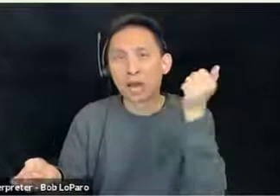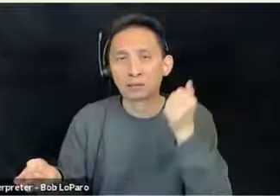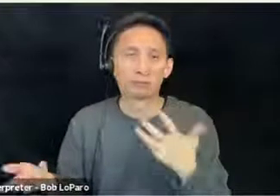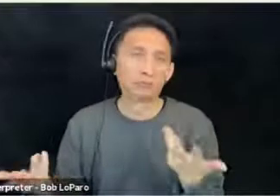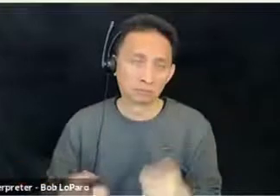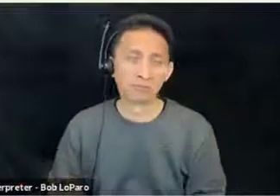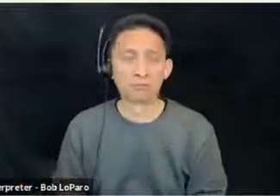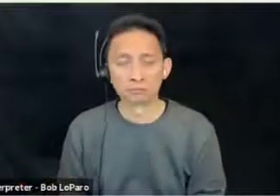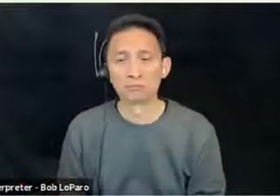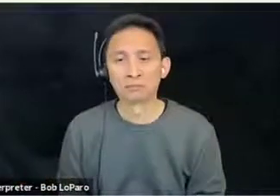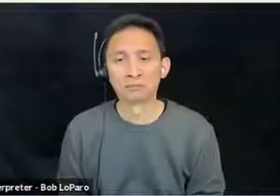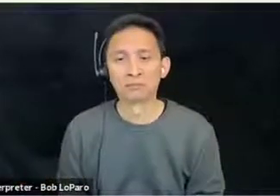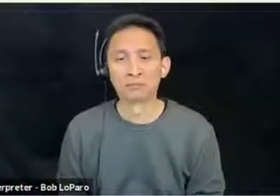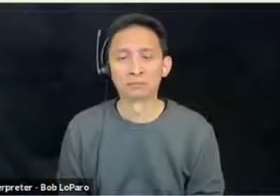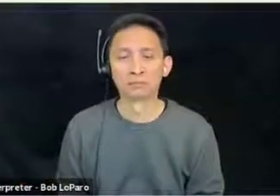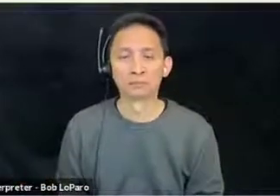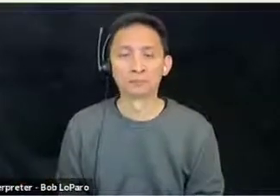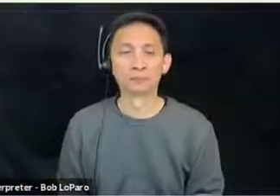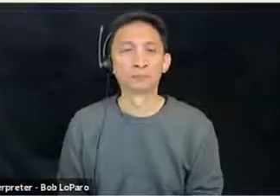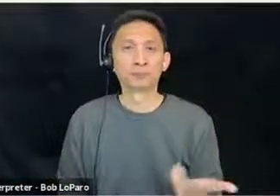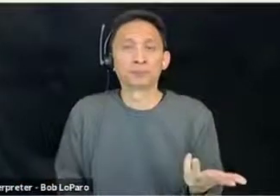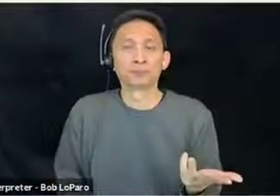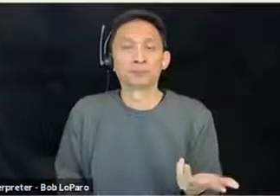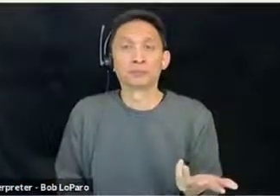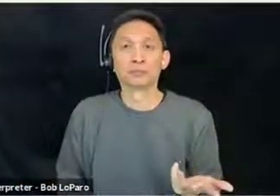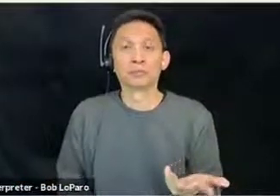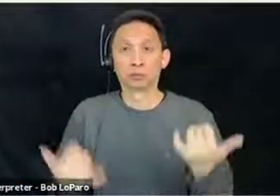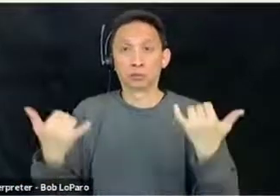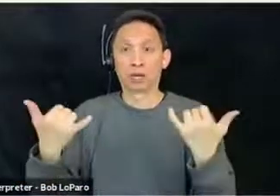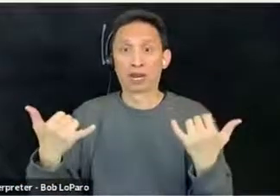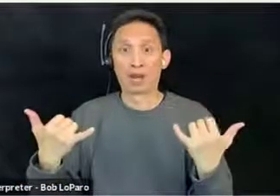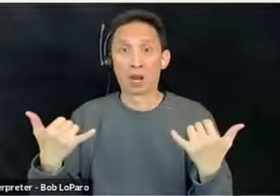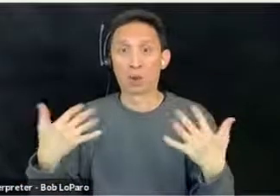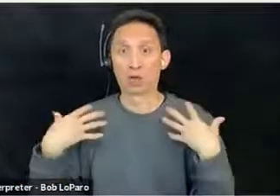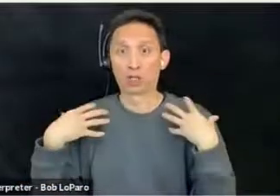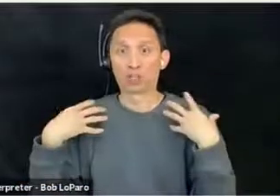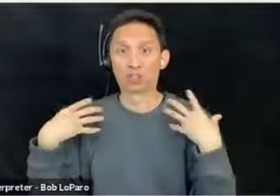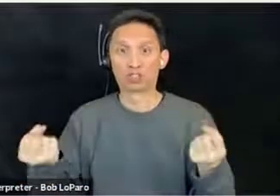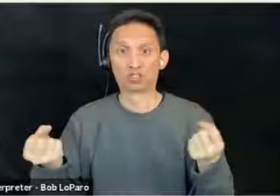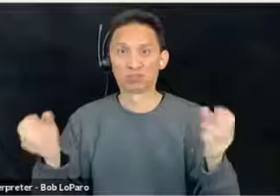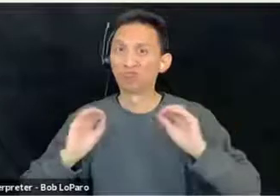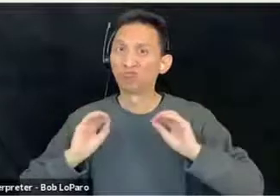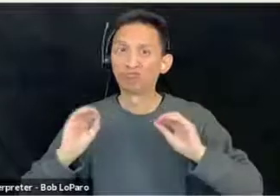So, although there is no cure for peroxisomal disorders,